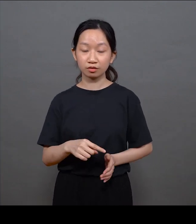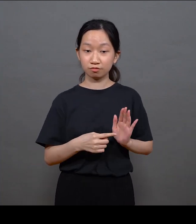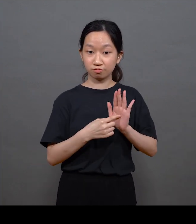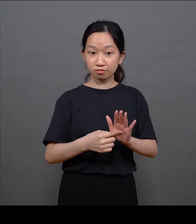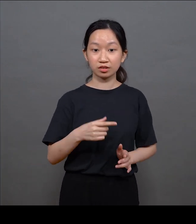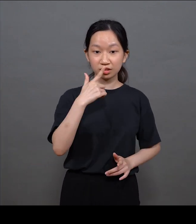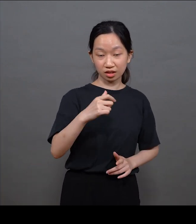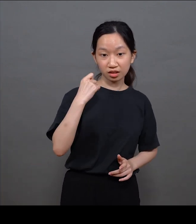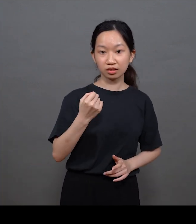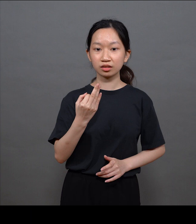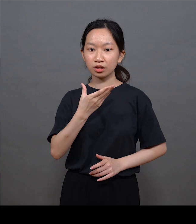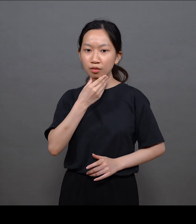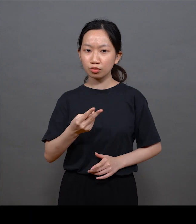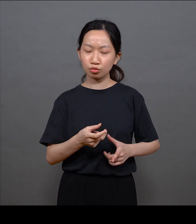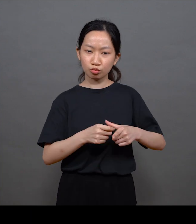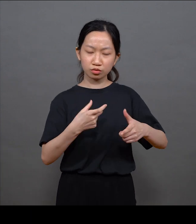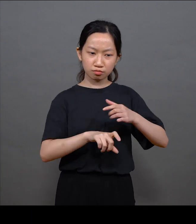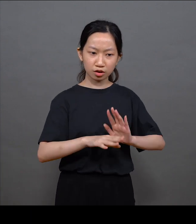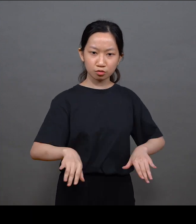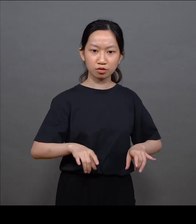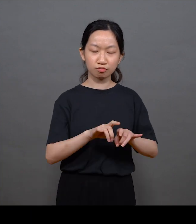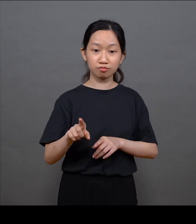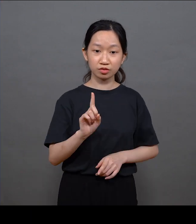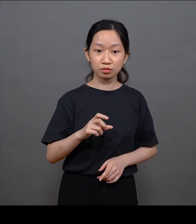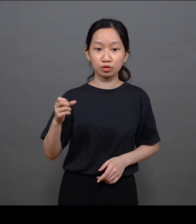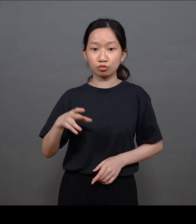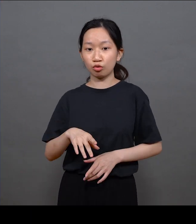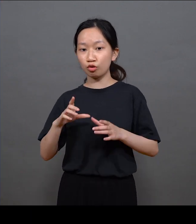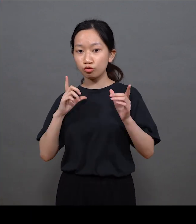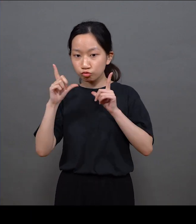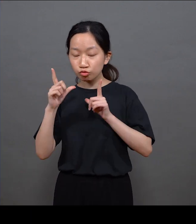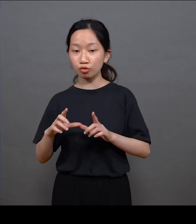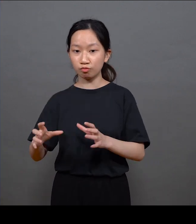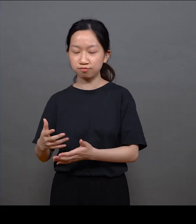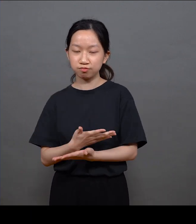These are two examples of how two companies Sony and Sanyo, have approached children's products